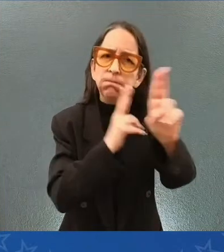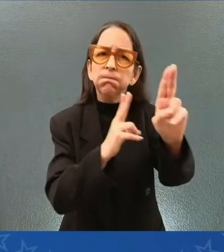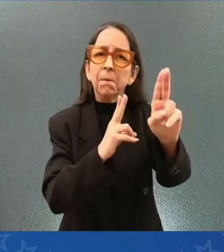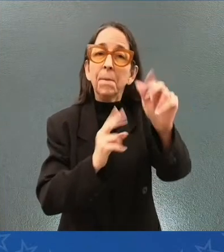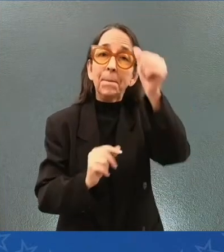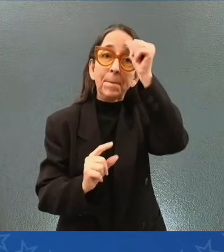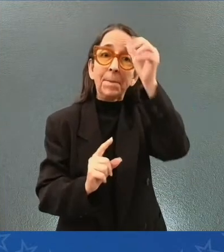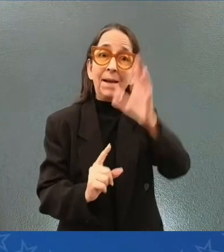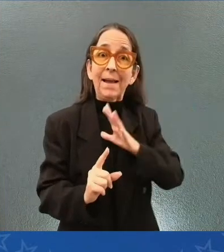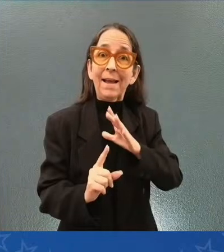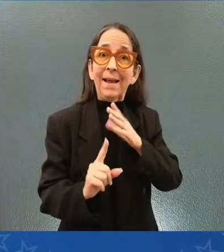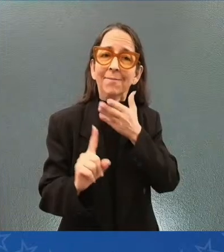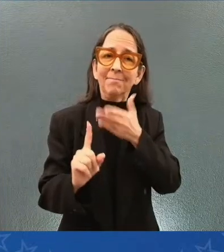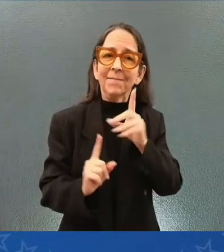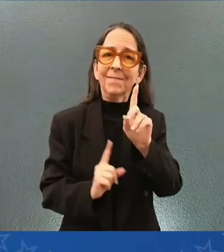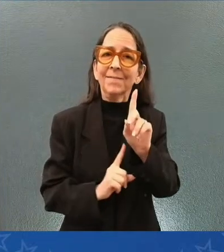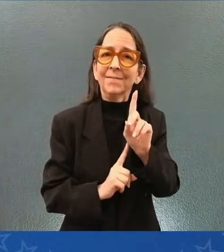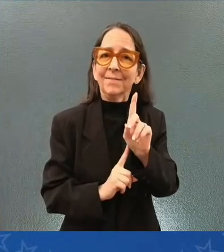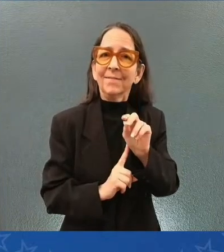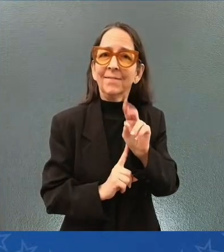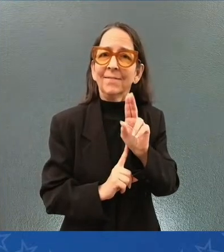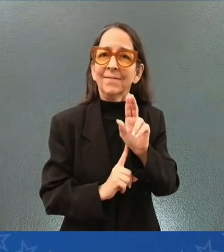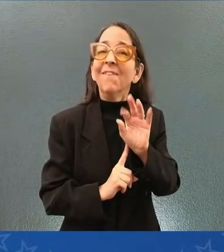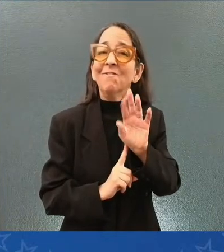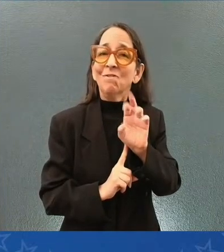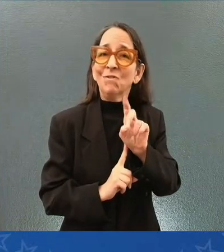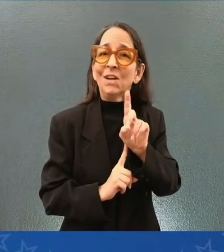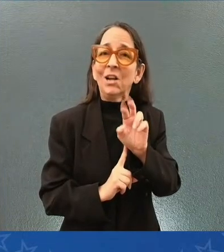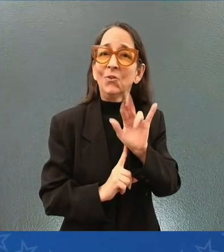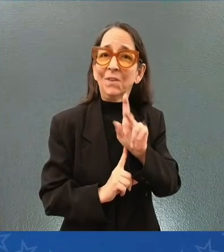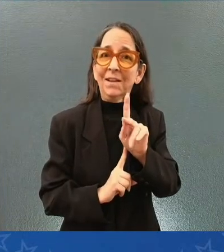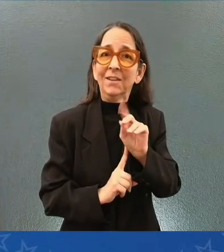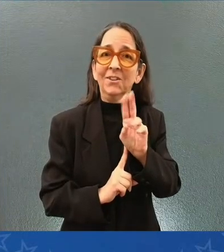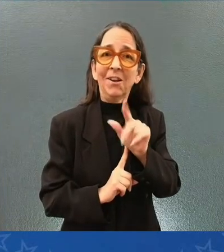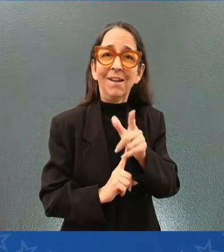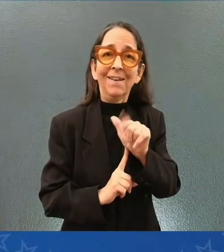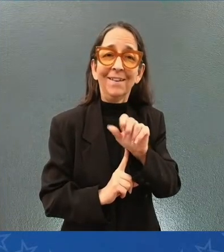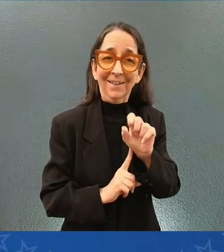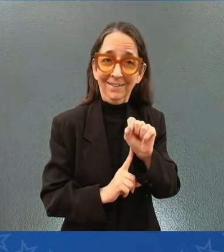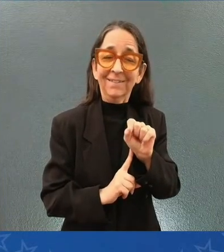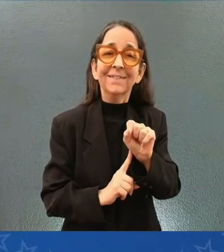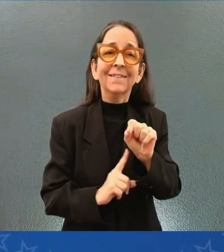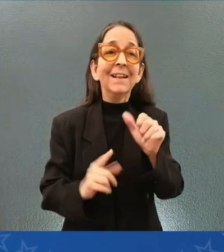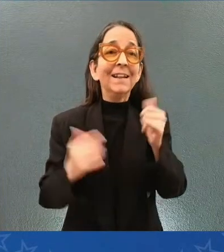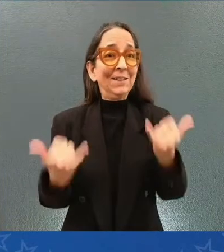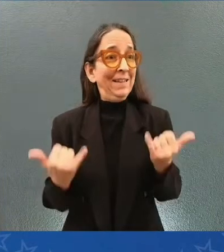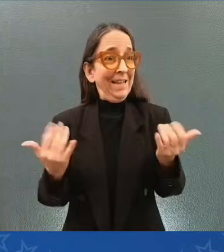Here we are nearly 160 years later in a room where Abraham Lincoln and Frederick Douglass stood to unify the nation.